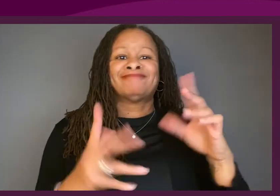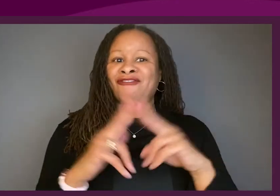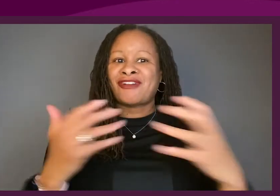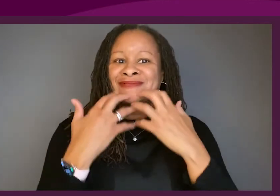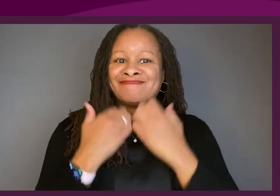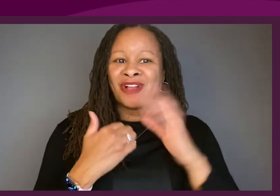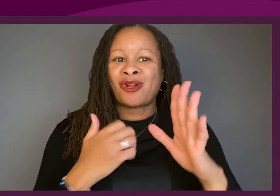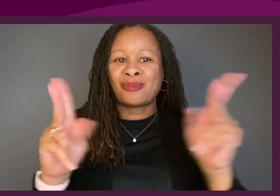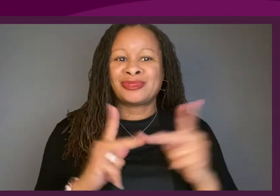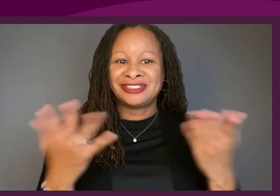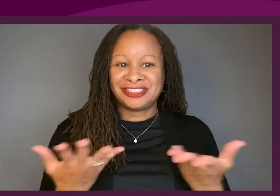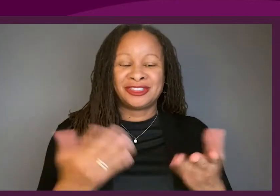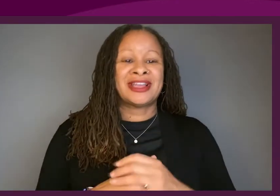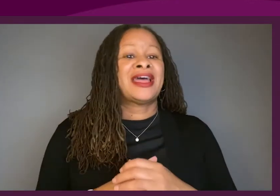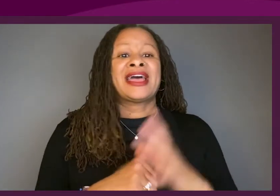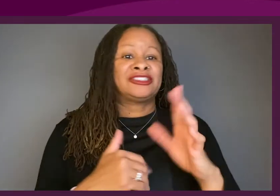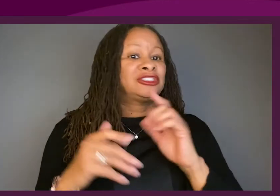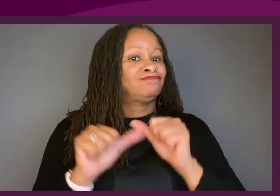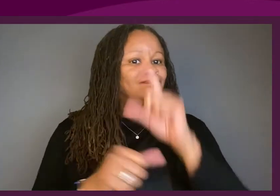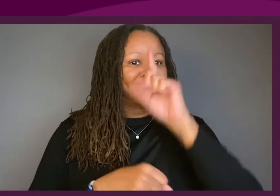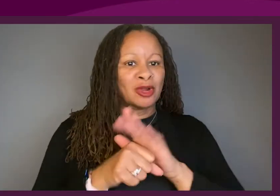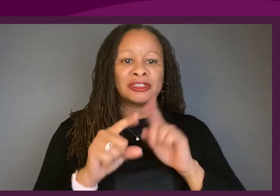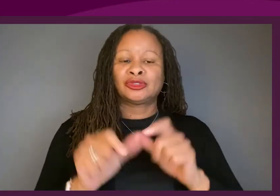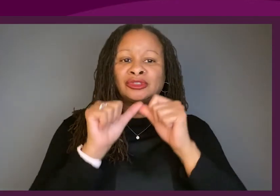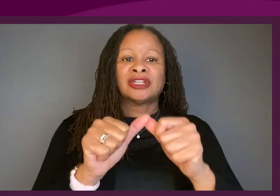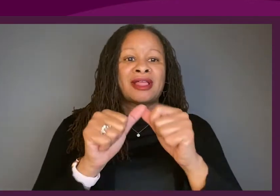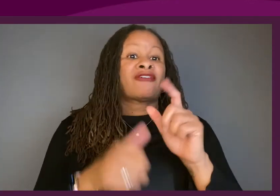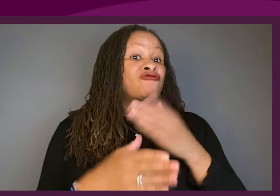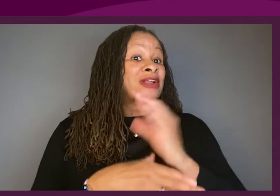her, where she is bringing her lifelong commitment to advancing the rights of people with disabilities